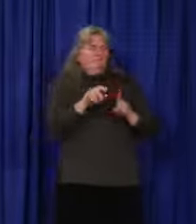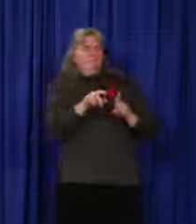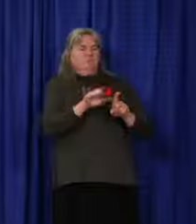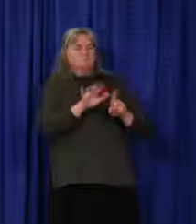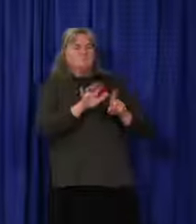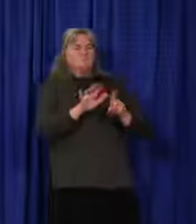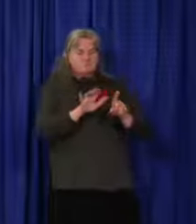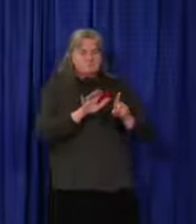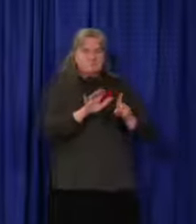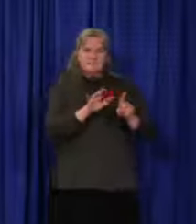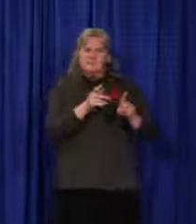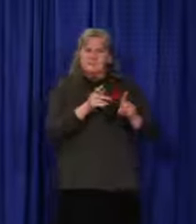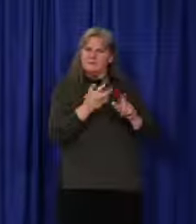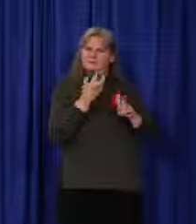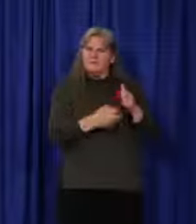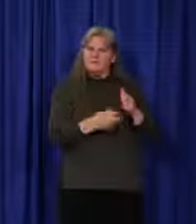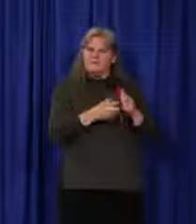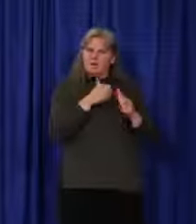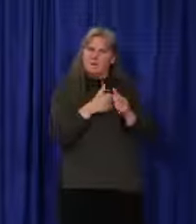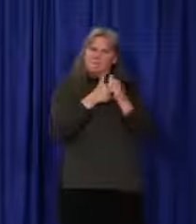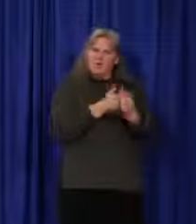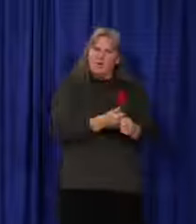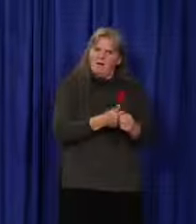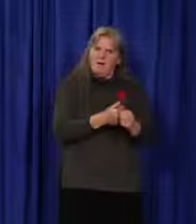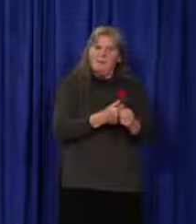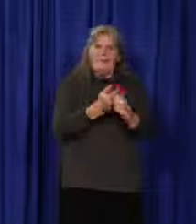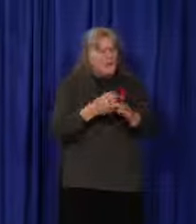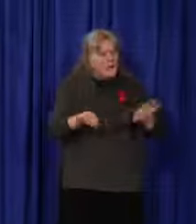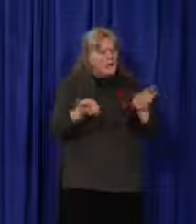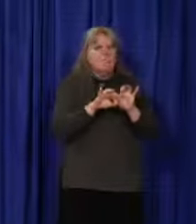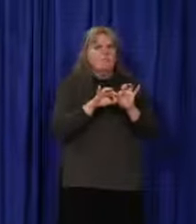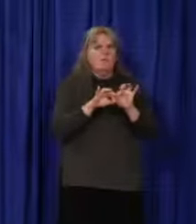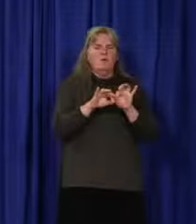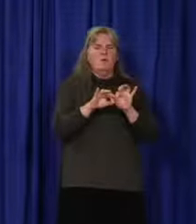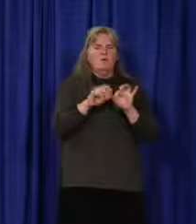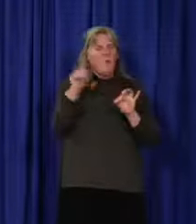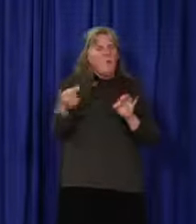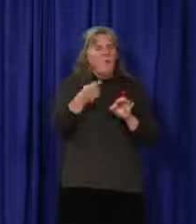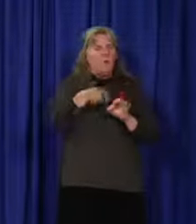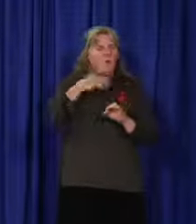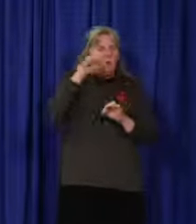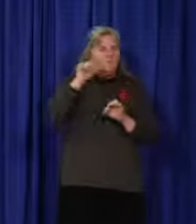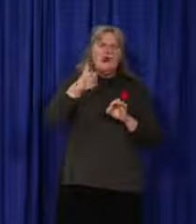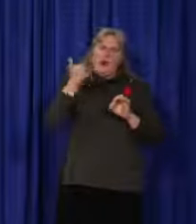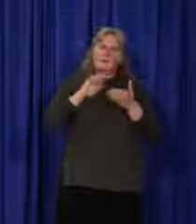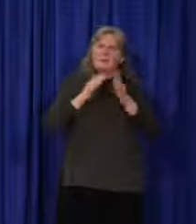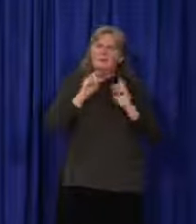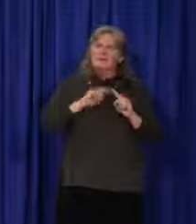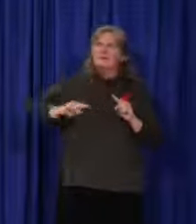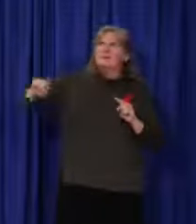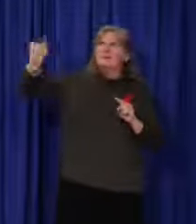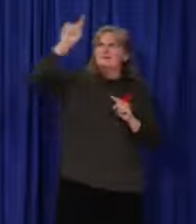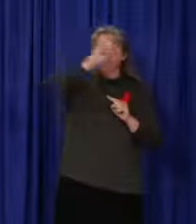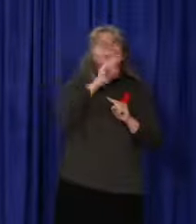reach out if you would like to talk to someone. And please check in on those that are around you as well.